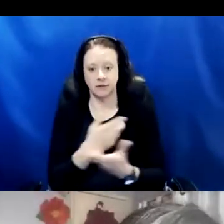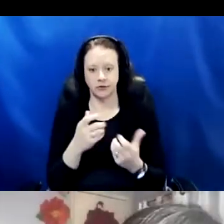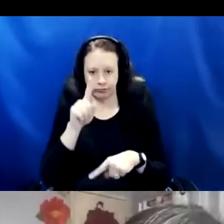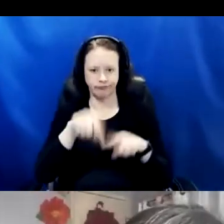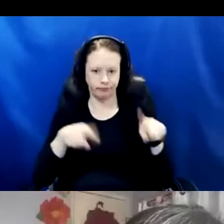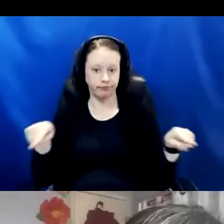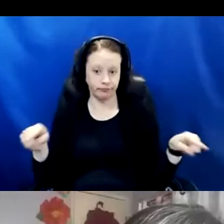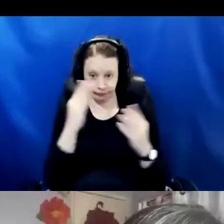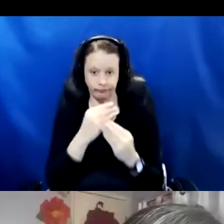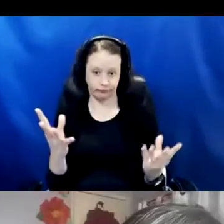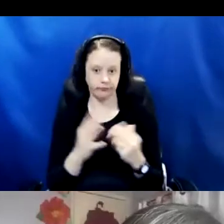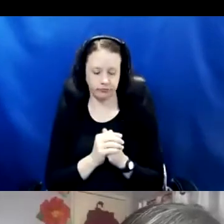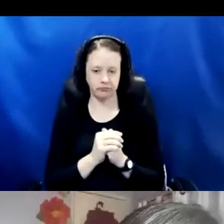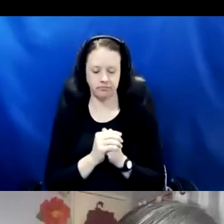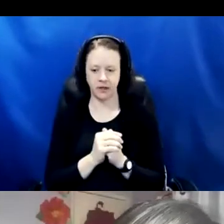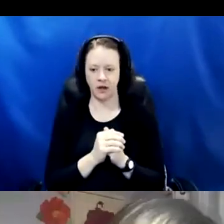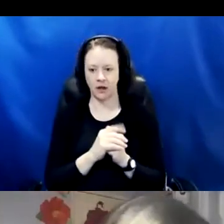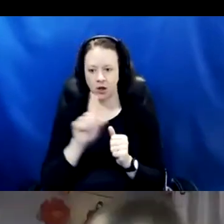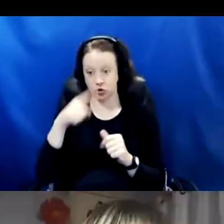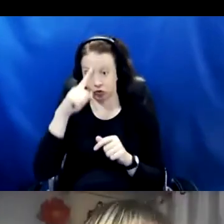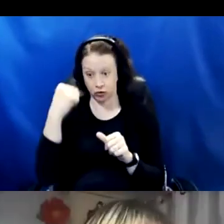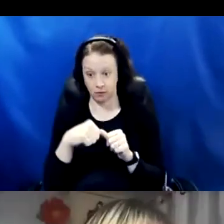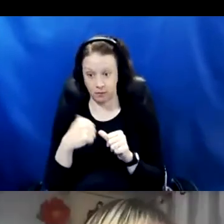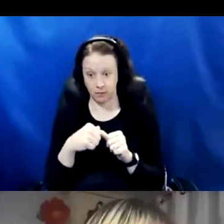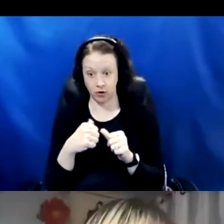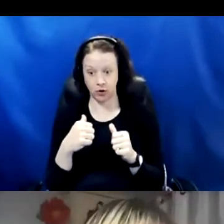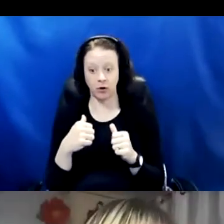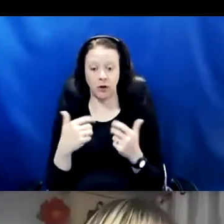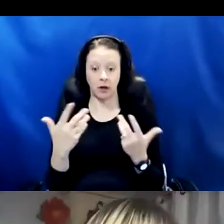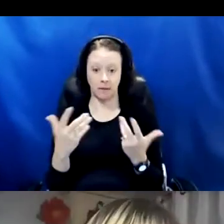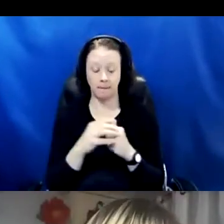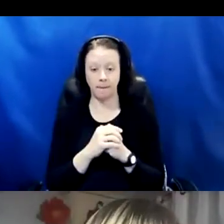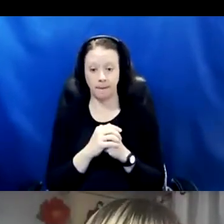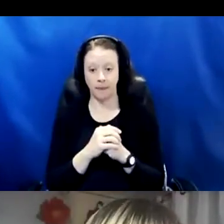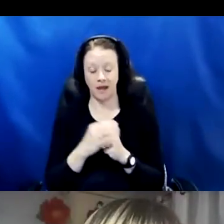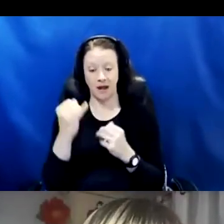So, yeah, just remember that, you know, this, we're giving you our ideas of things we've heard